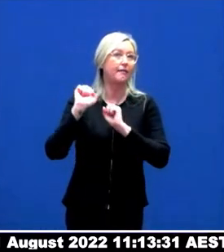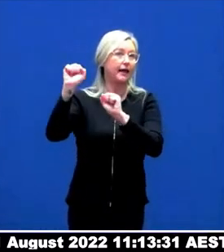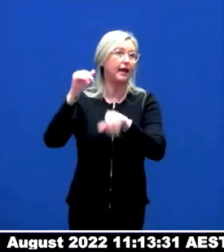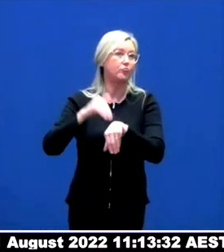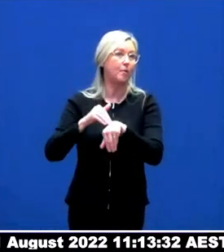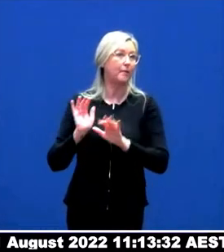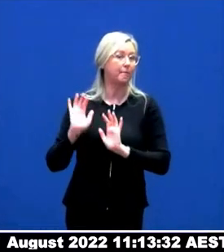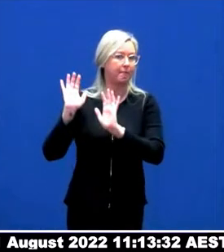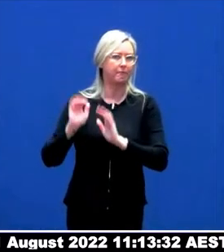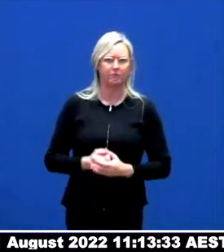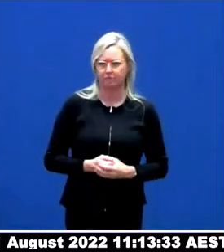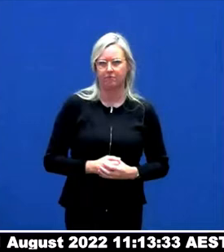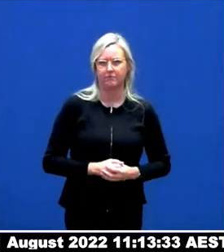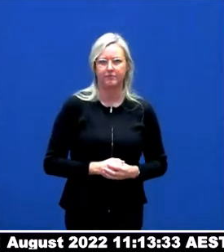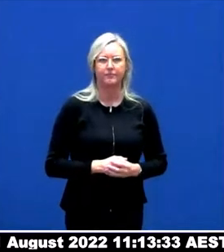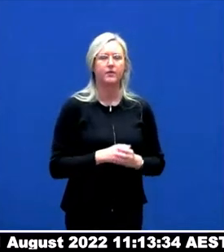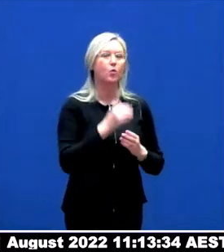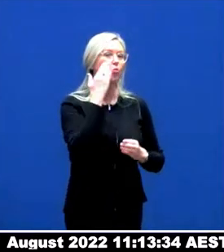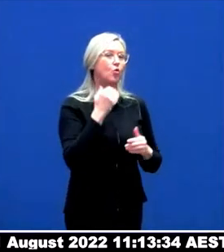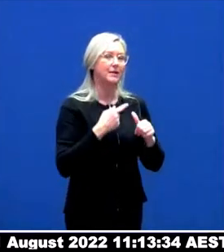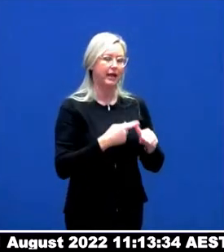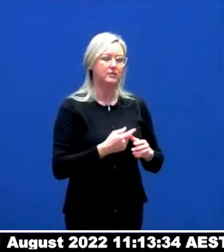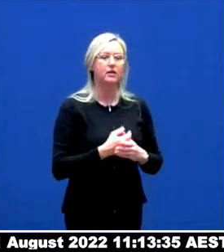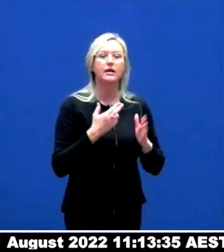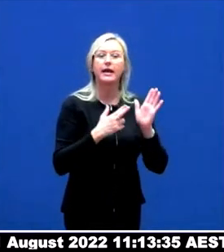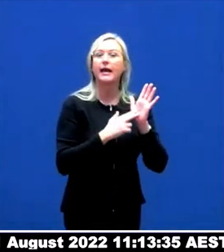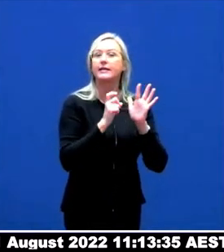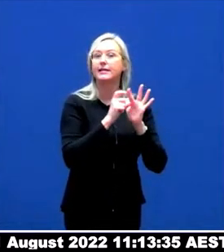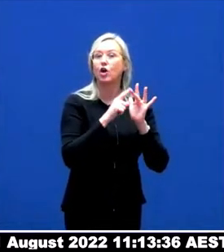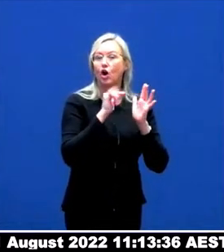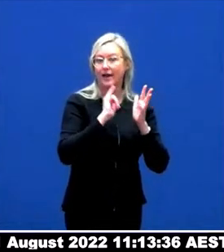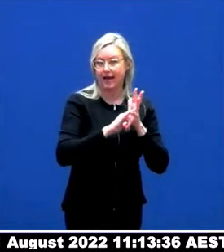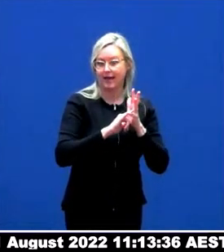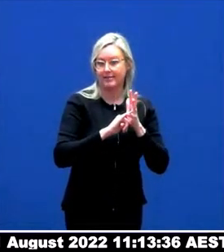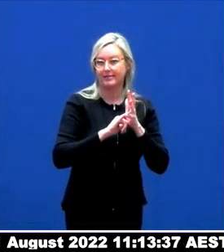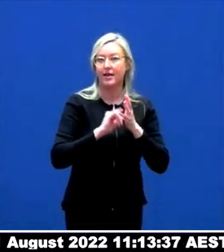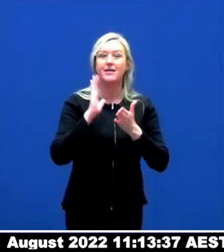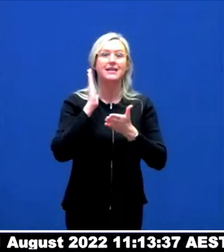Commissioner, the NDIS is actually a joint system between the